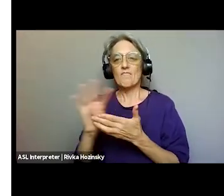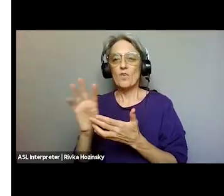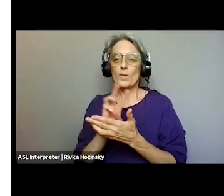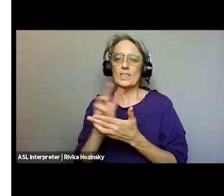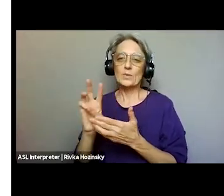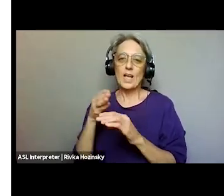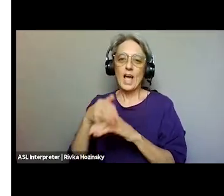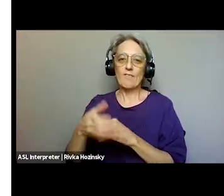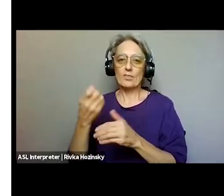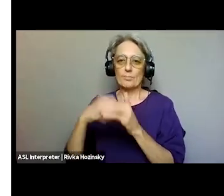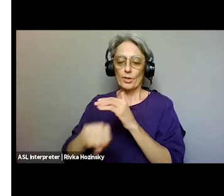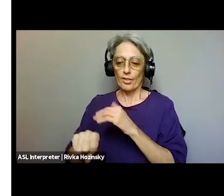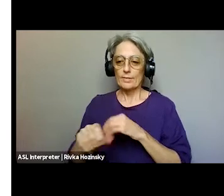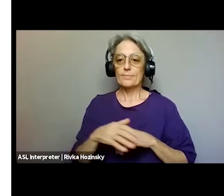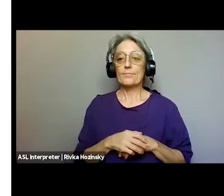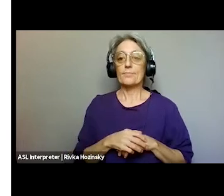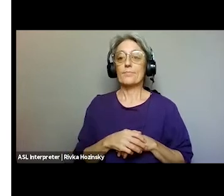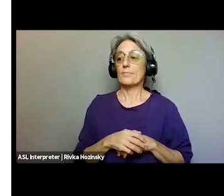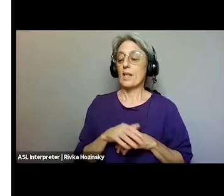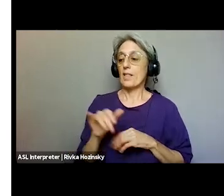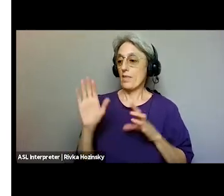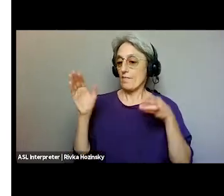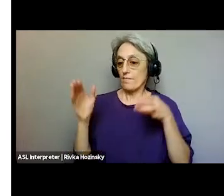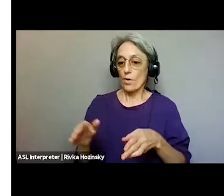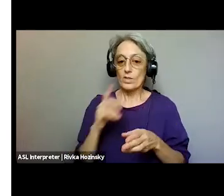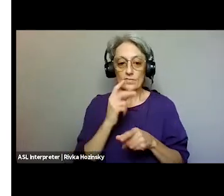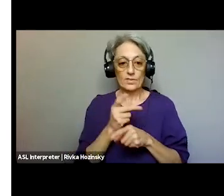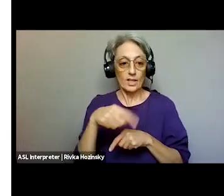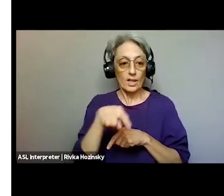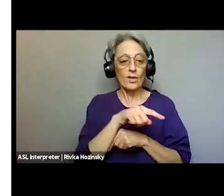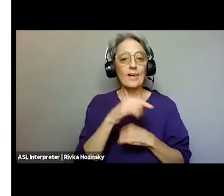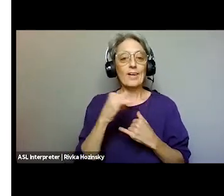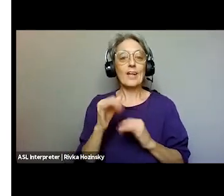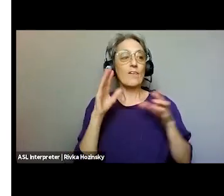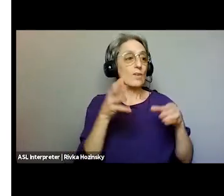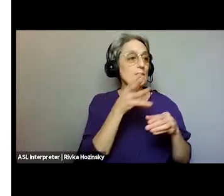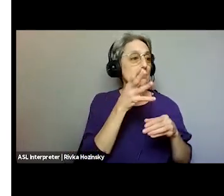and the focus of care really shifts from the parent to the baby in the postpartum period and so